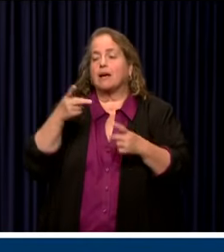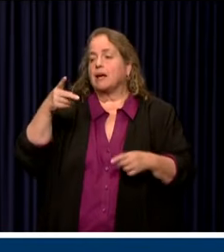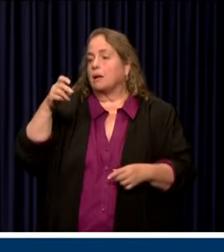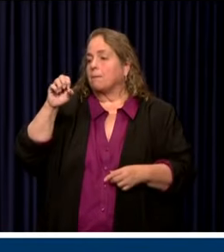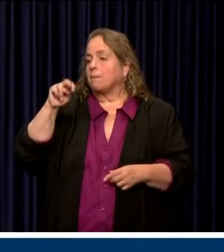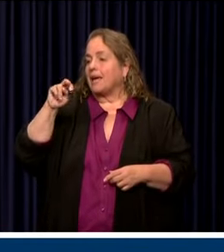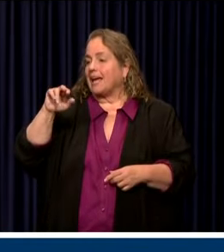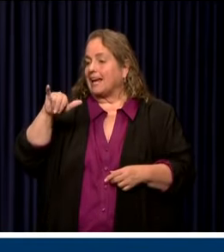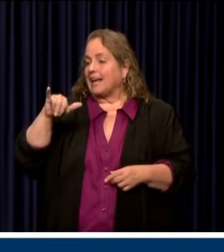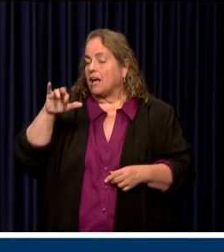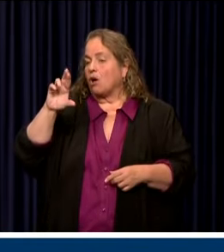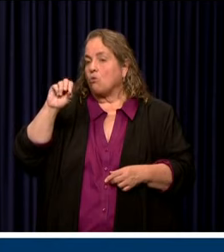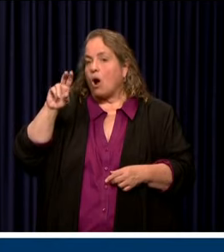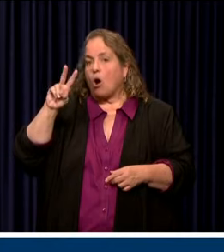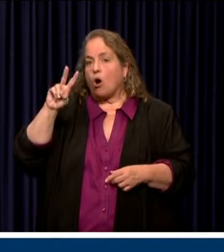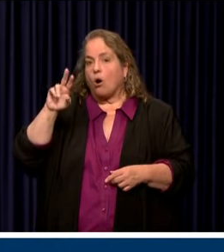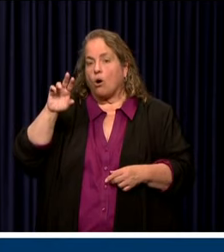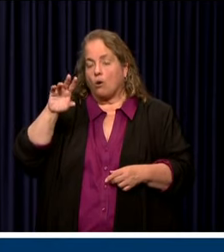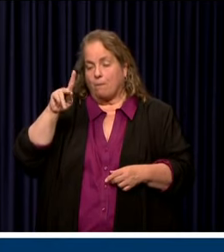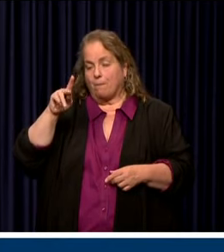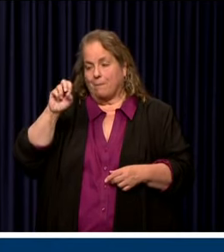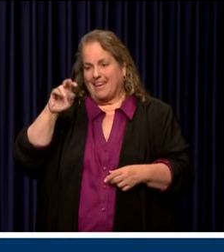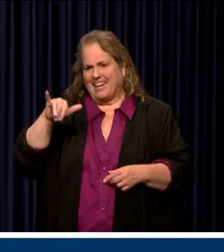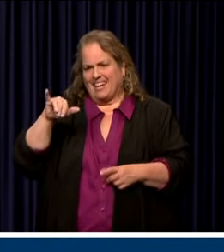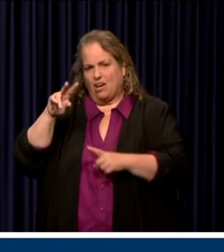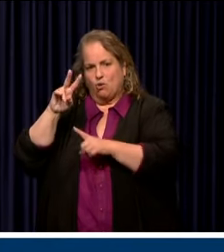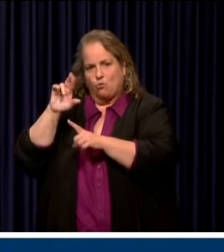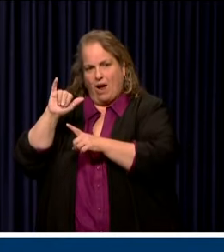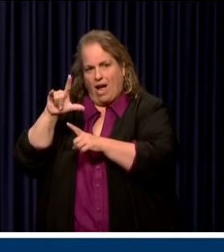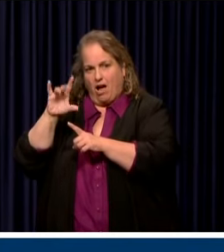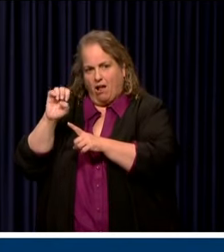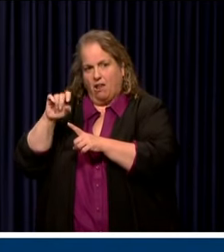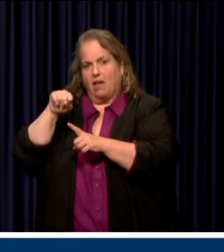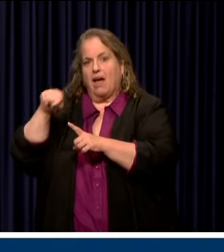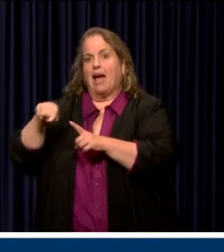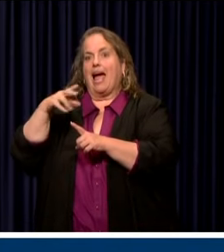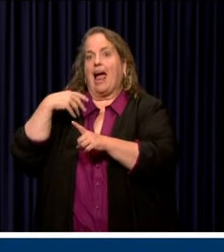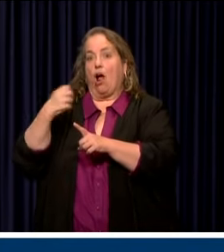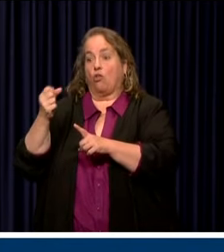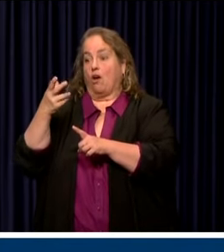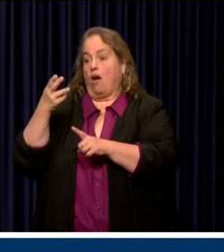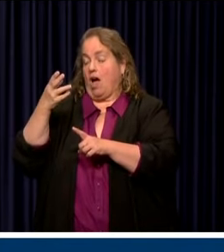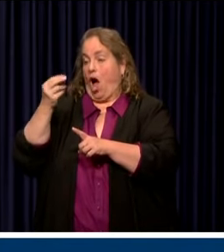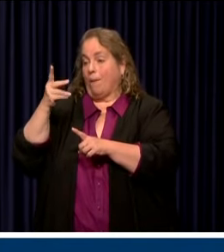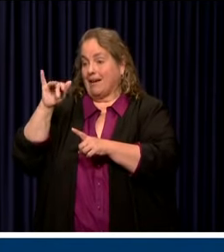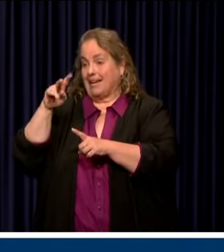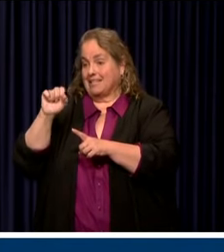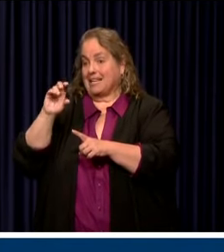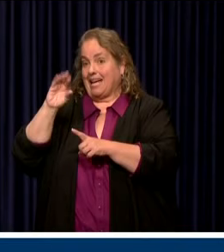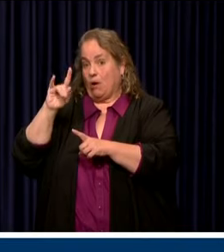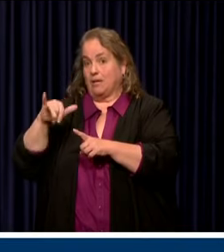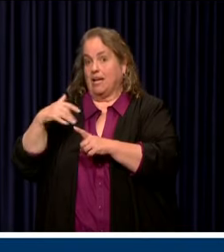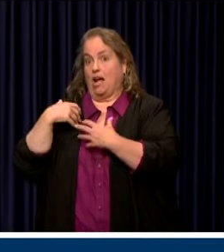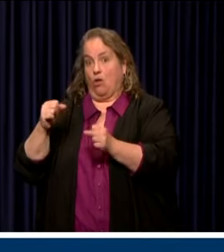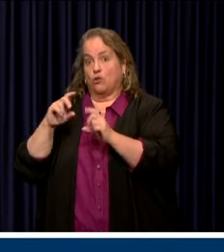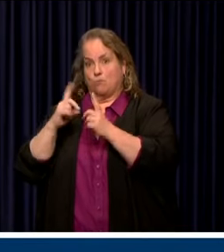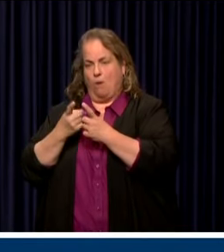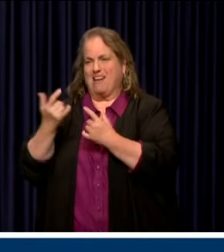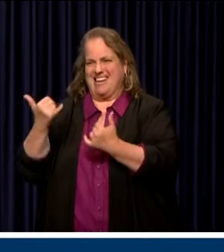SURGICAL MASK, --, YOU BACK IT UP?